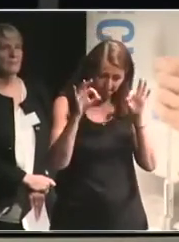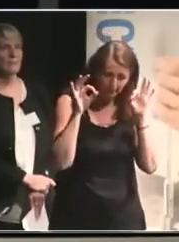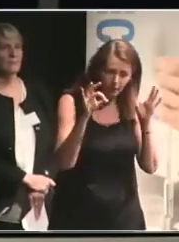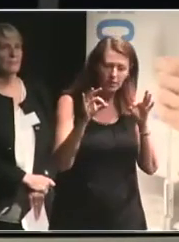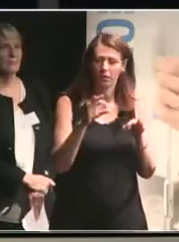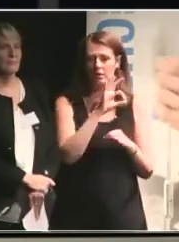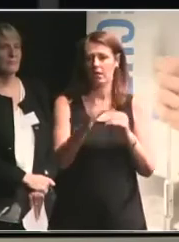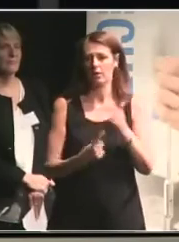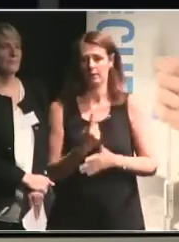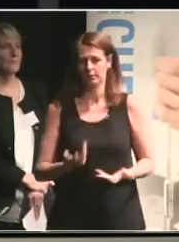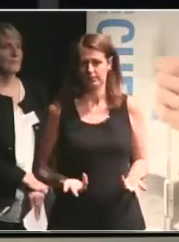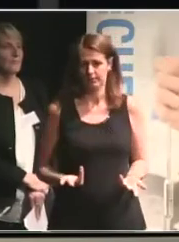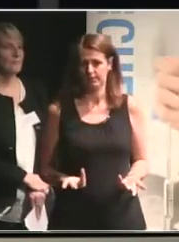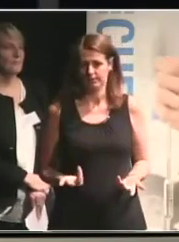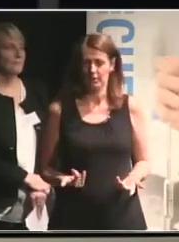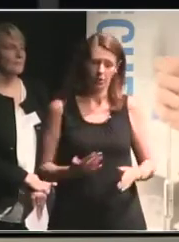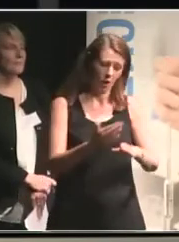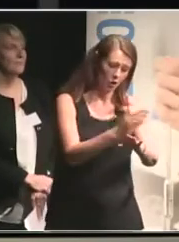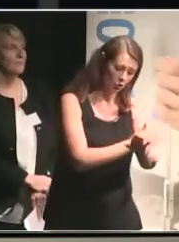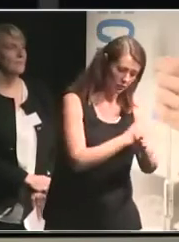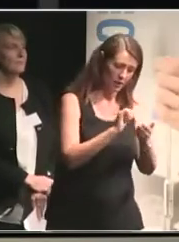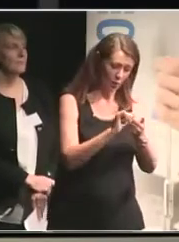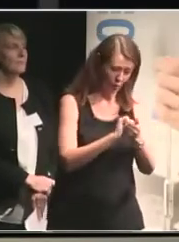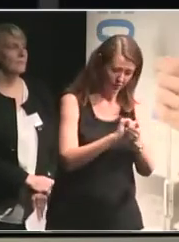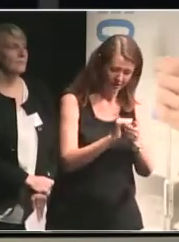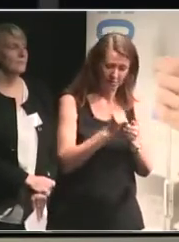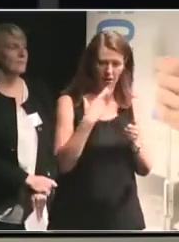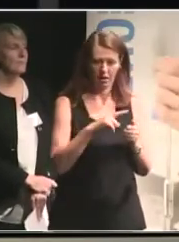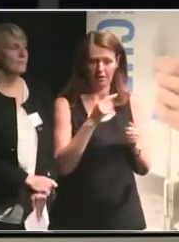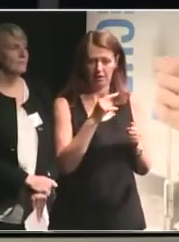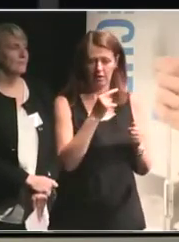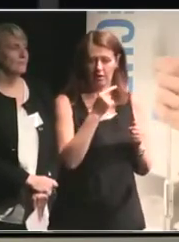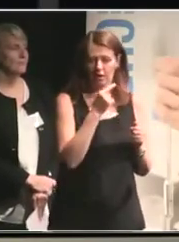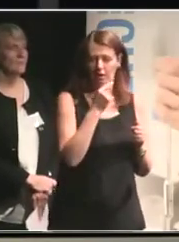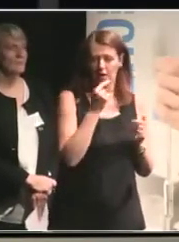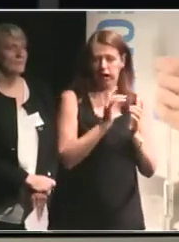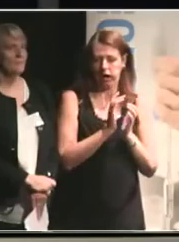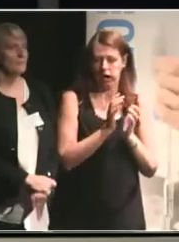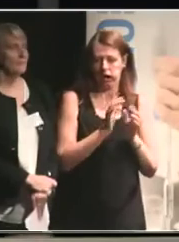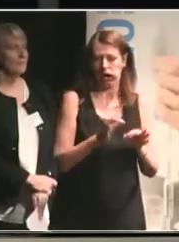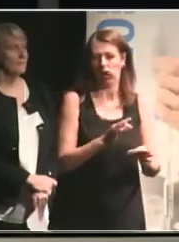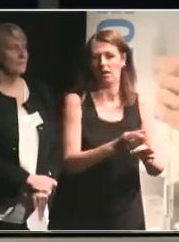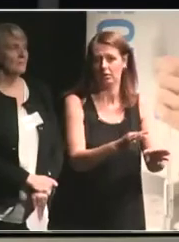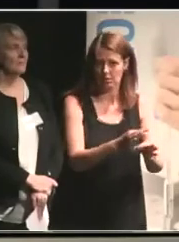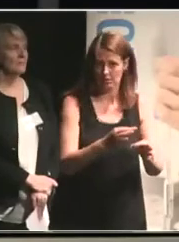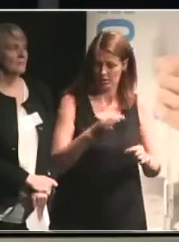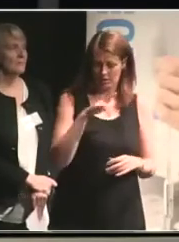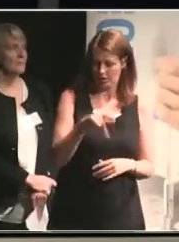So greenwashing, by misrepresenting the truth got to be dealt with but saying it's not good enough,